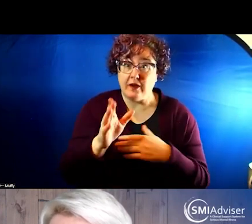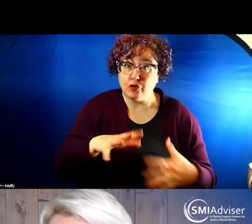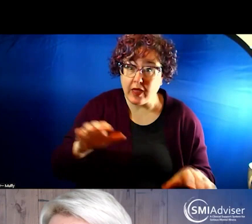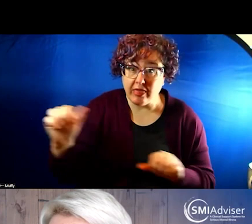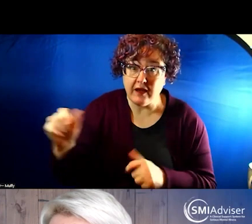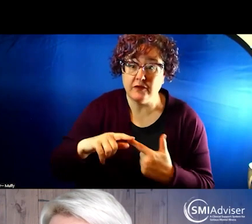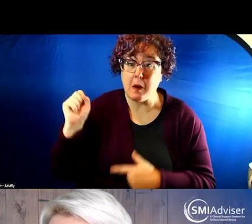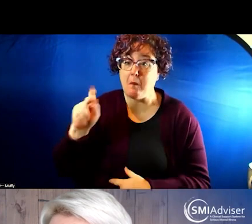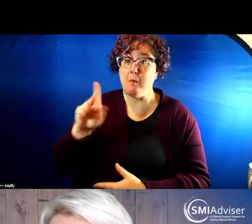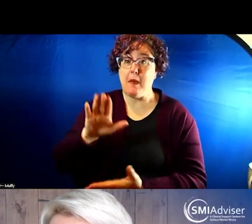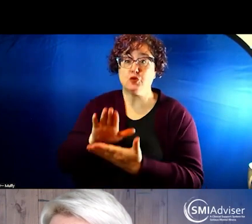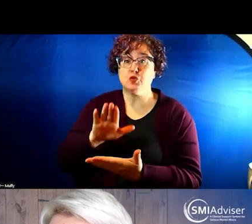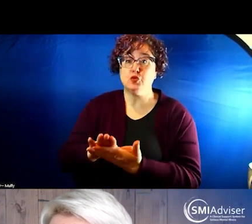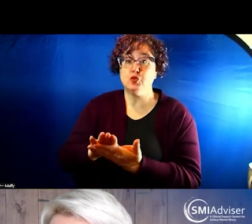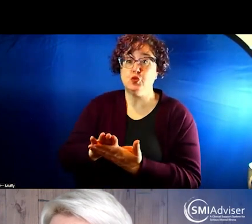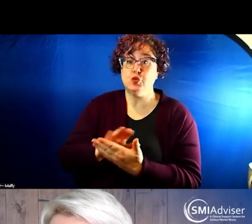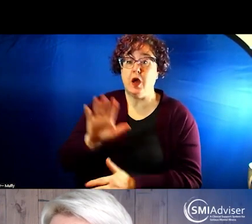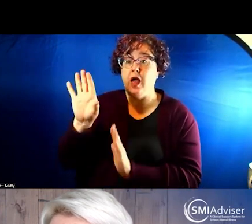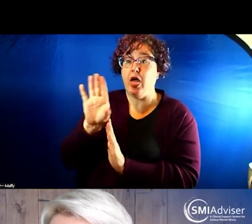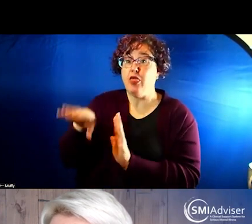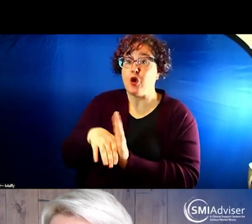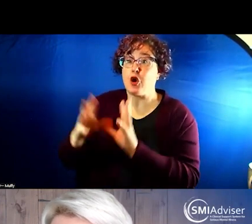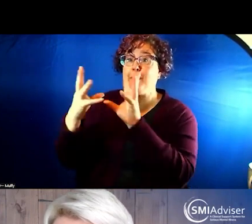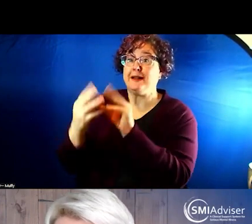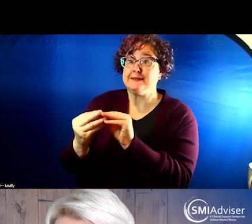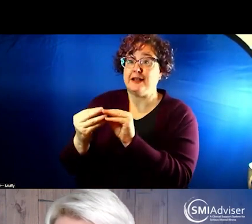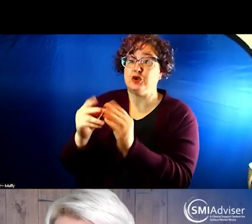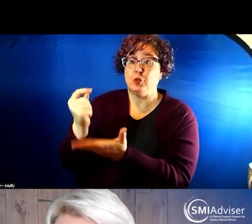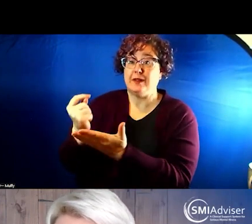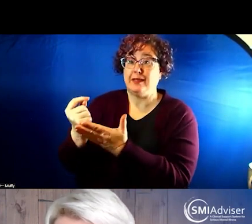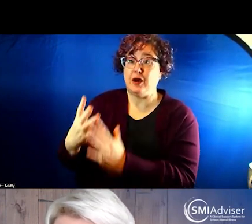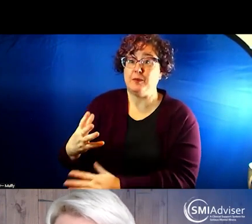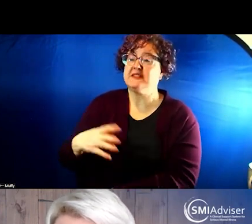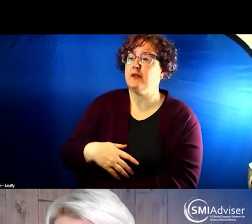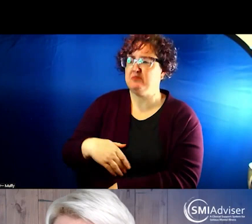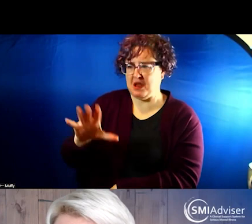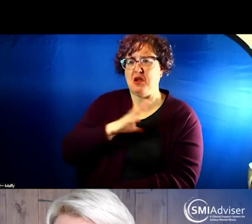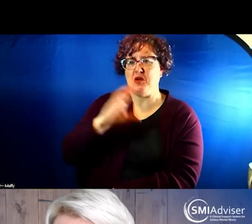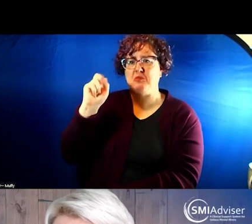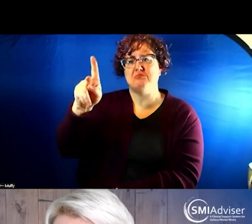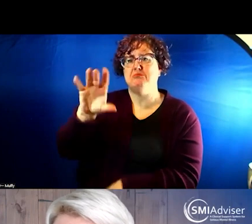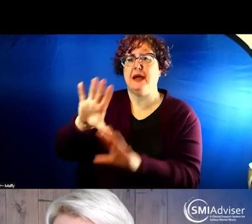I WAS CLEARED FOR CLASSES AFTER A 30-MINUTE SESSION WITH A THERAPIST. THERE WAS NO DISCUSSION WITH FAMILY OR FRIENDS OR